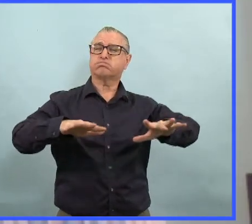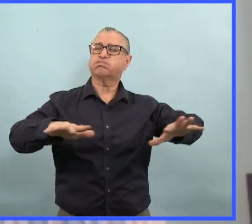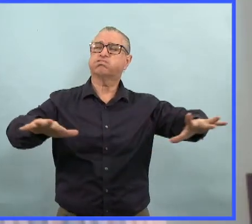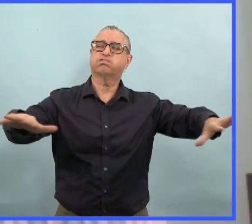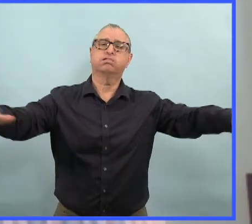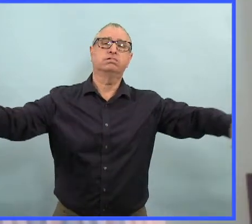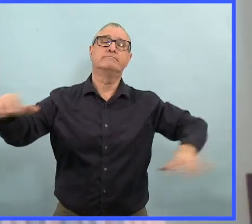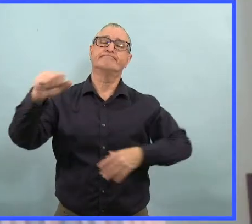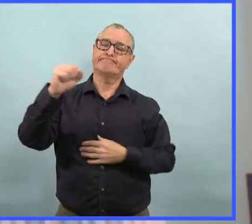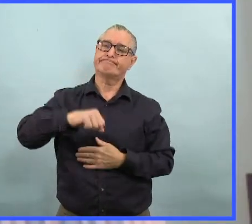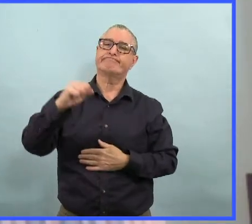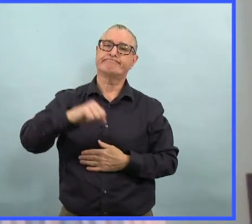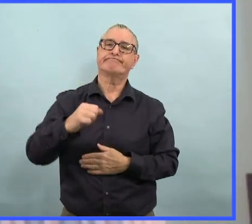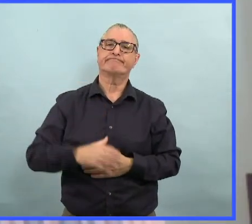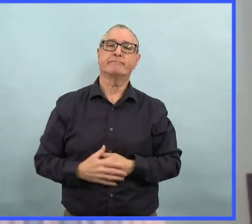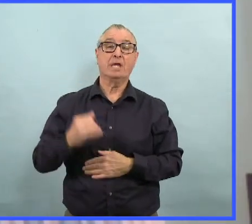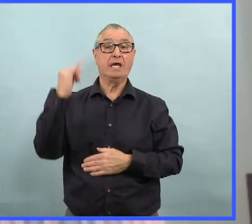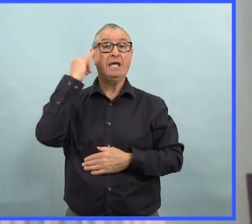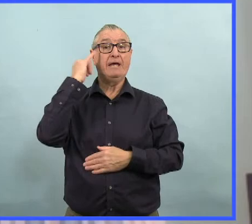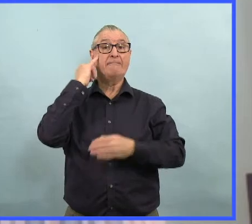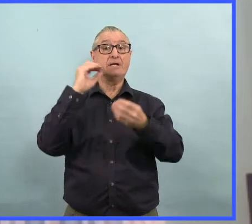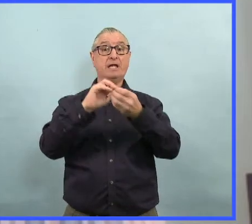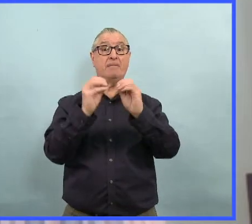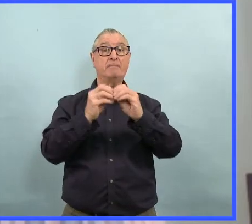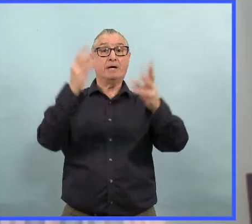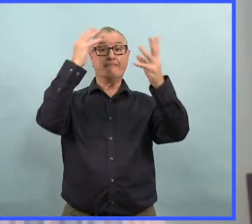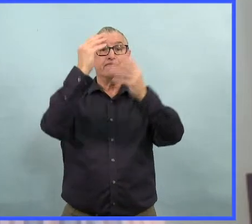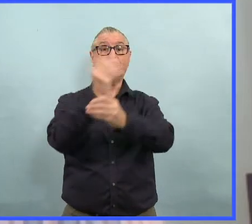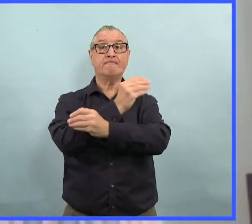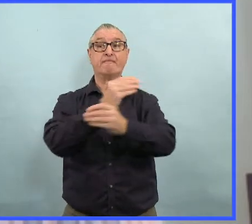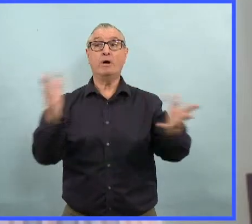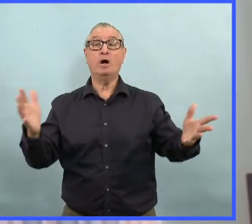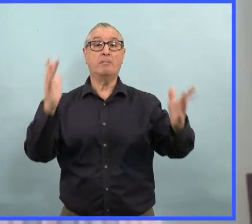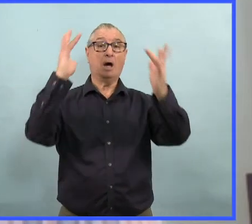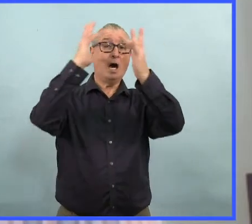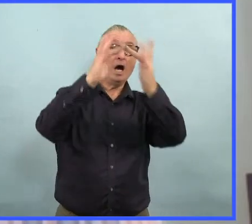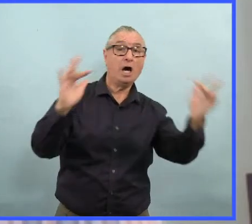uh things like hospitalizations and icus and and deaths that we are reporting numbers that are